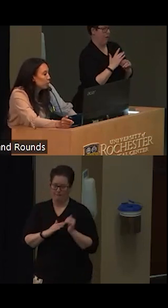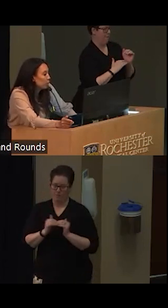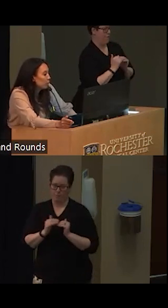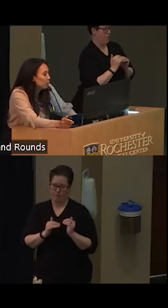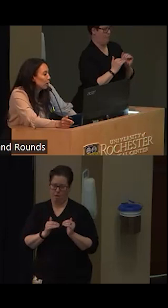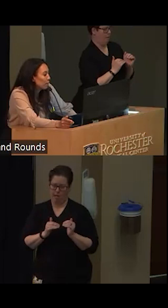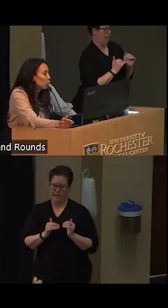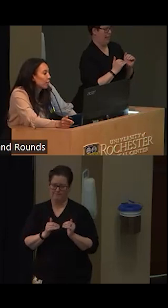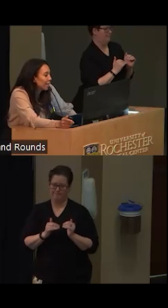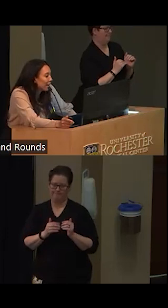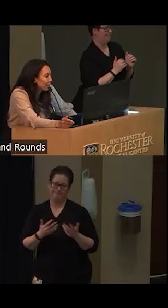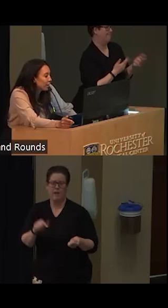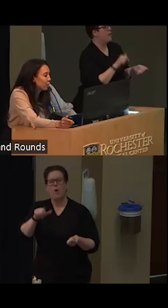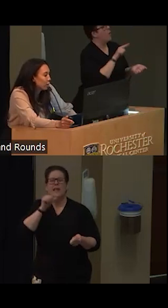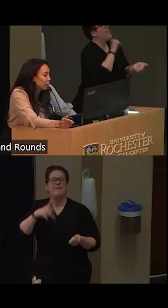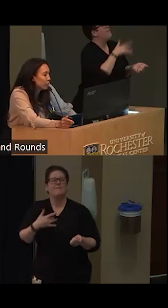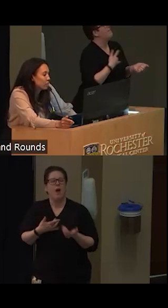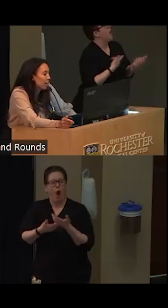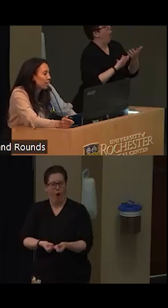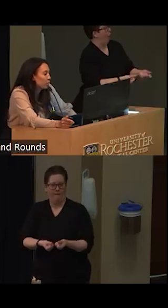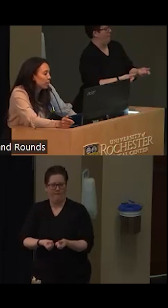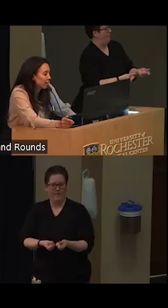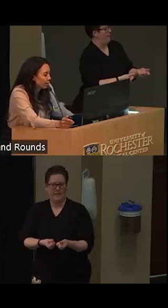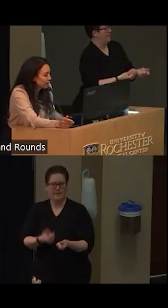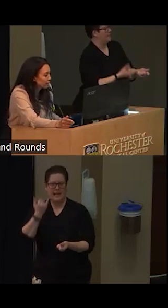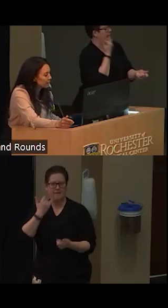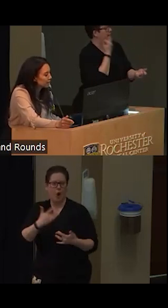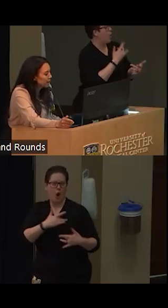able to or feeling confident in addressing concerns that had to do with anti-racist